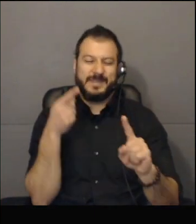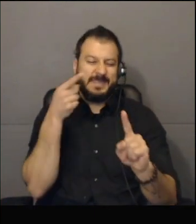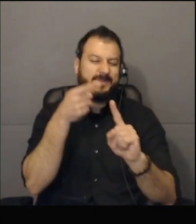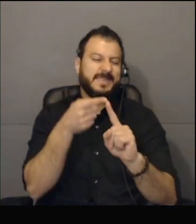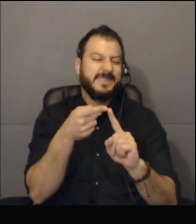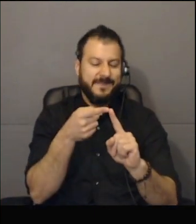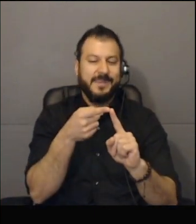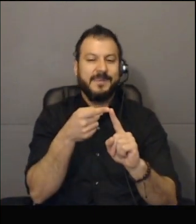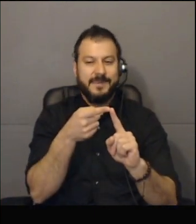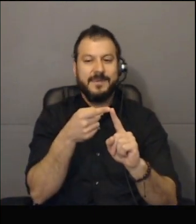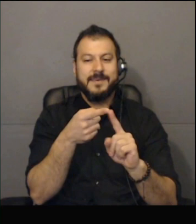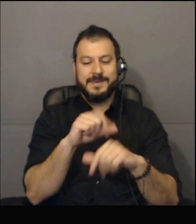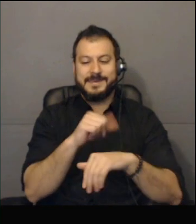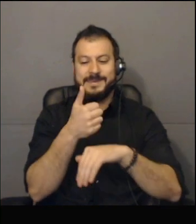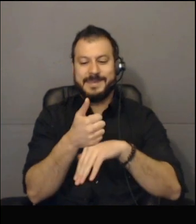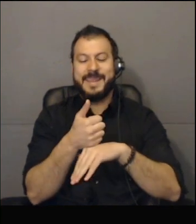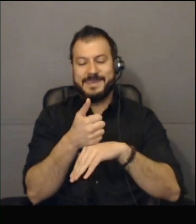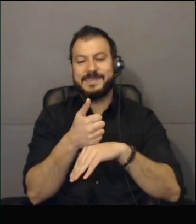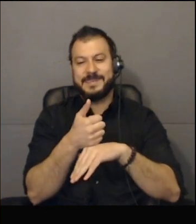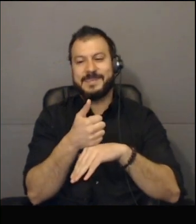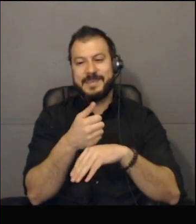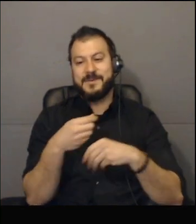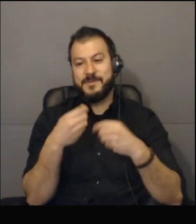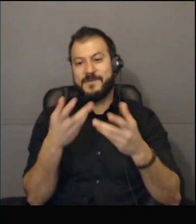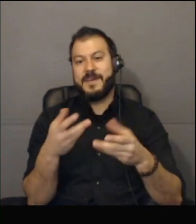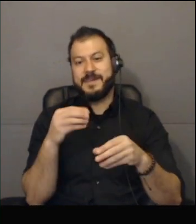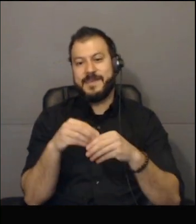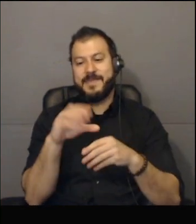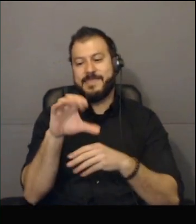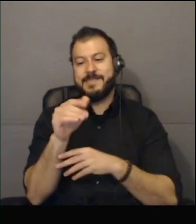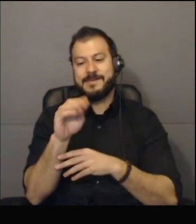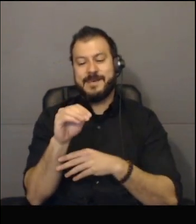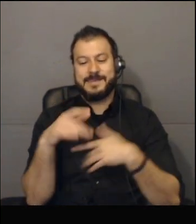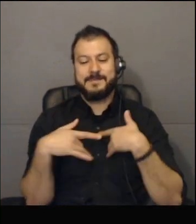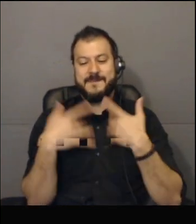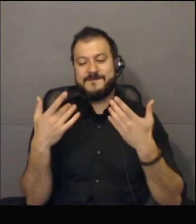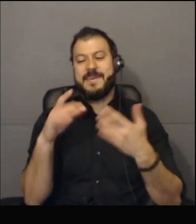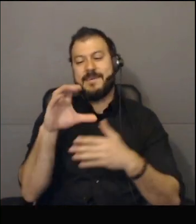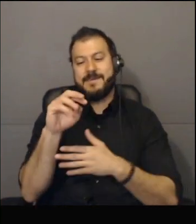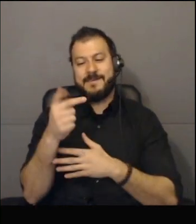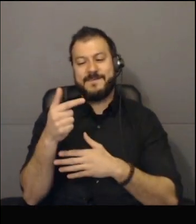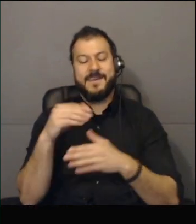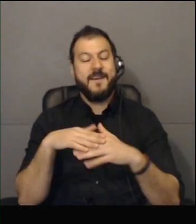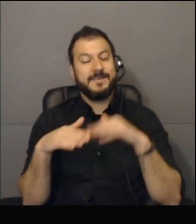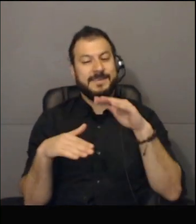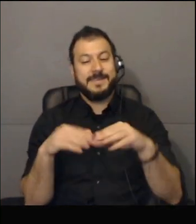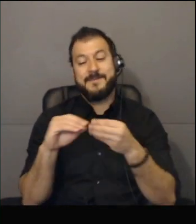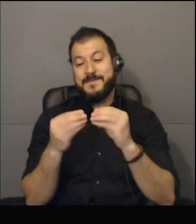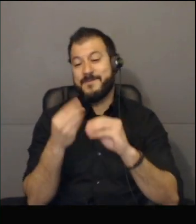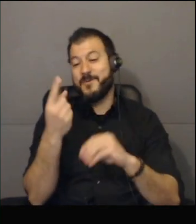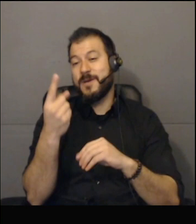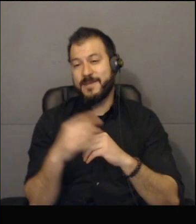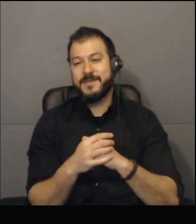Settings. Provided in the custom event configuration, I'm step number one. In this session,